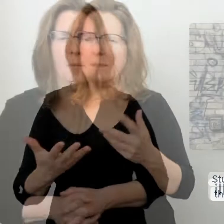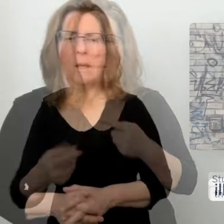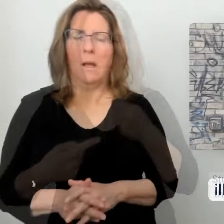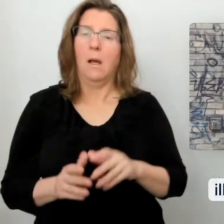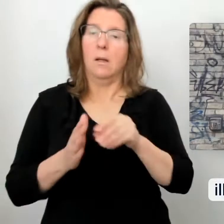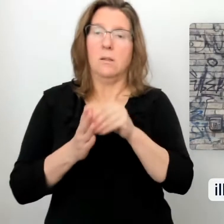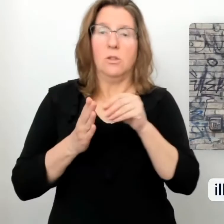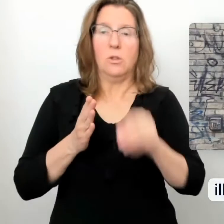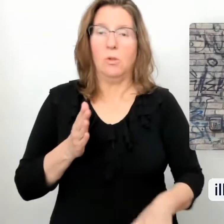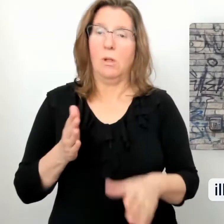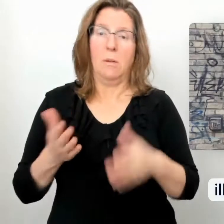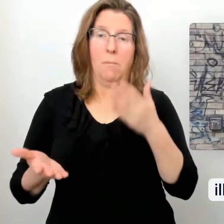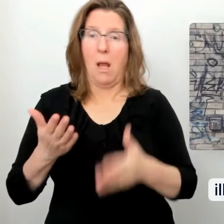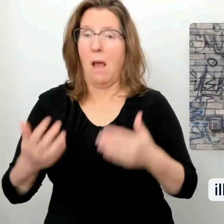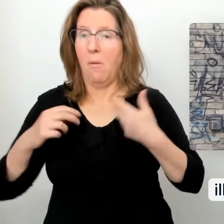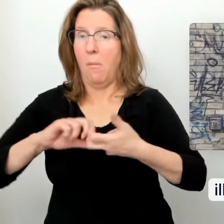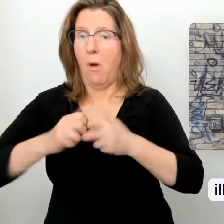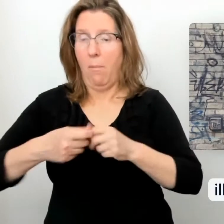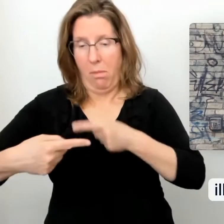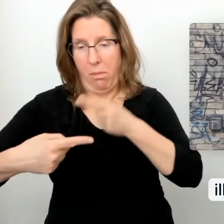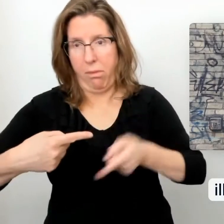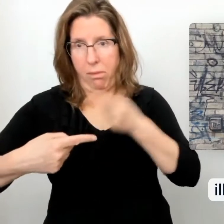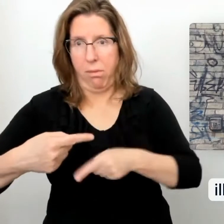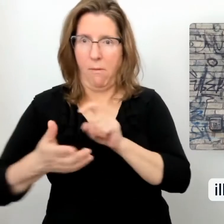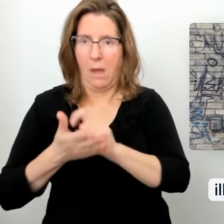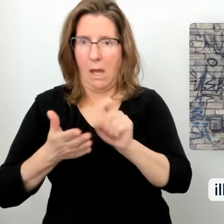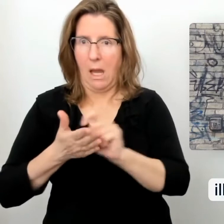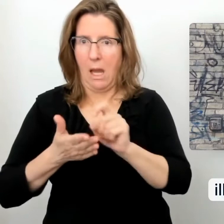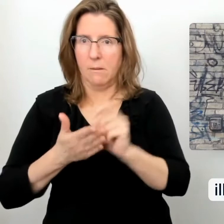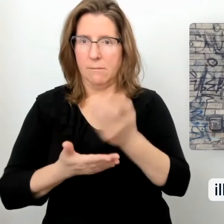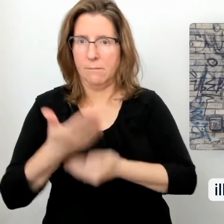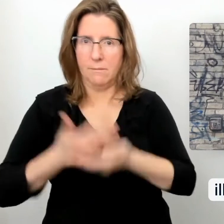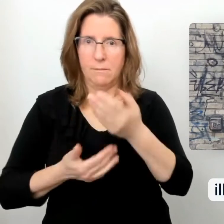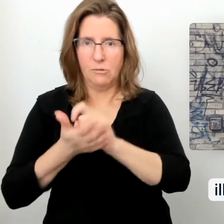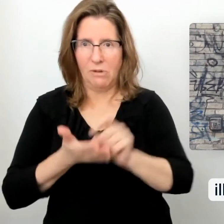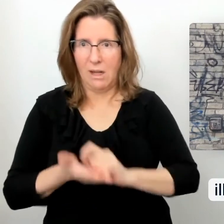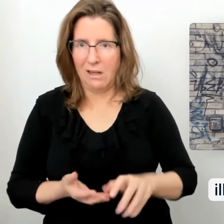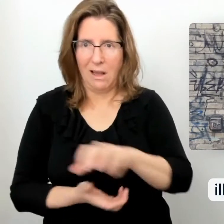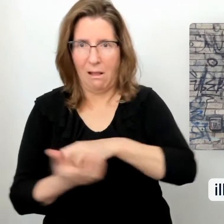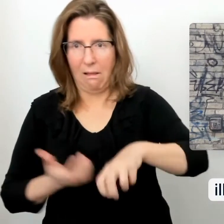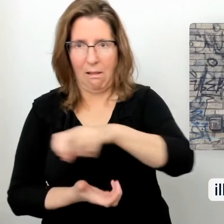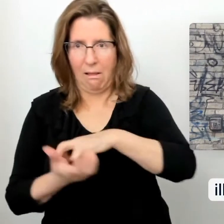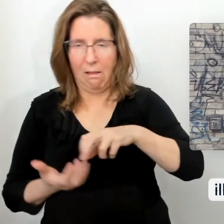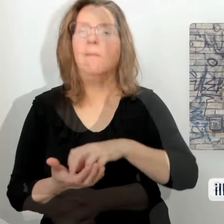Clearly, it's an option for students with illegible or disorganized handwriting.